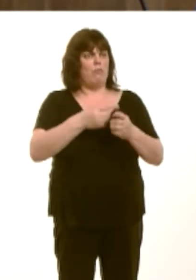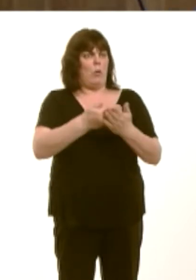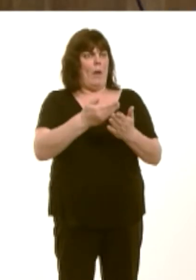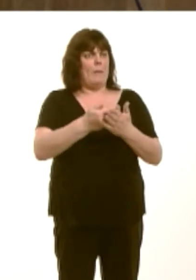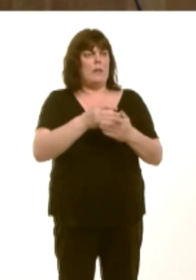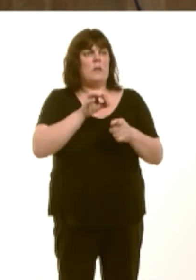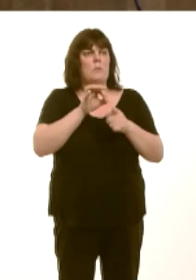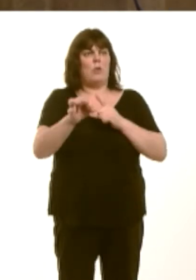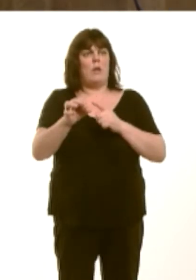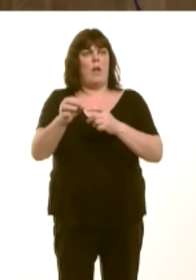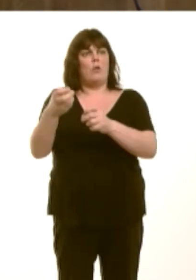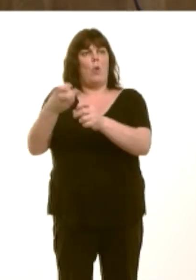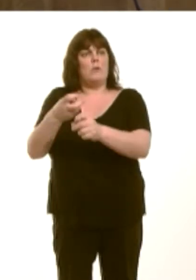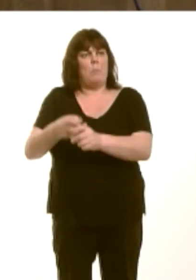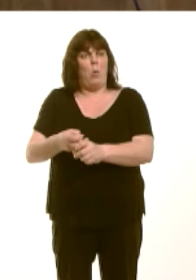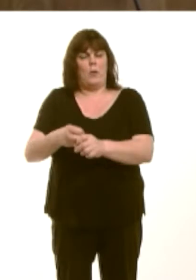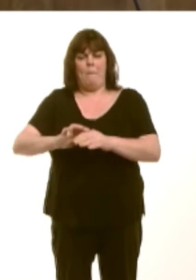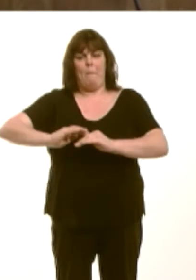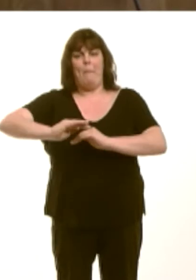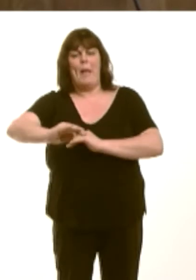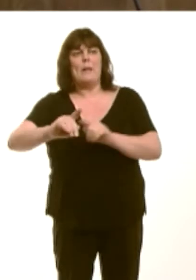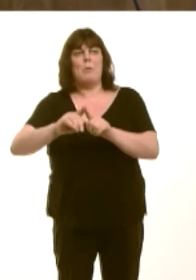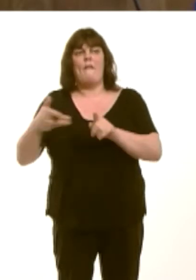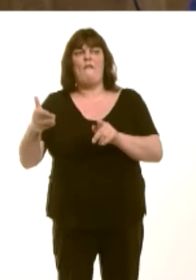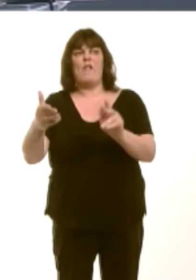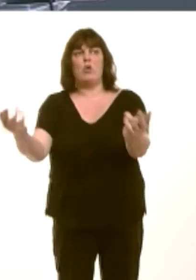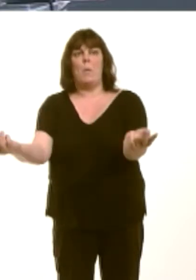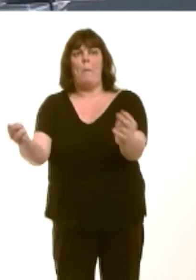for migratory fish, are not disturbed, as they will be required of course to structure